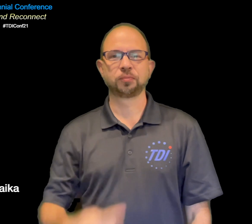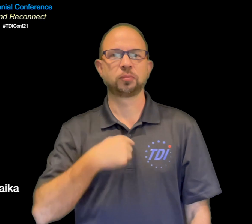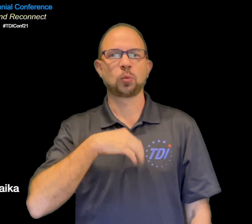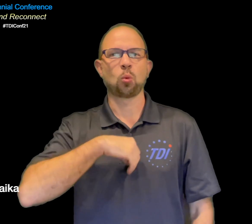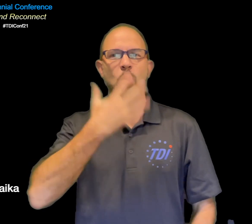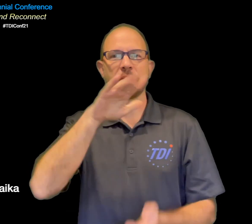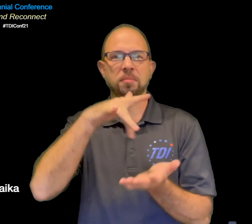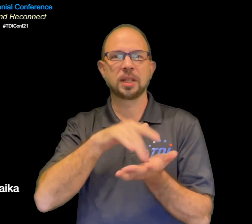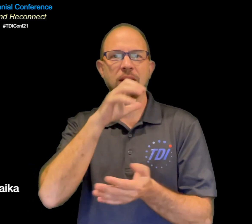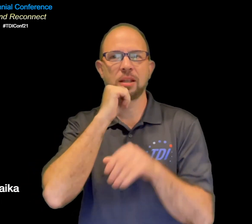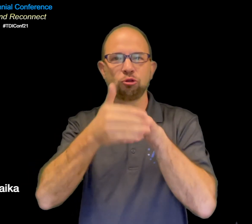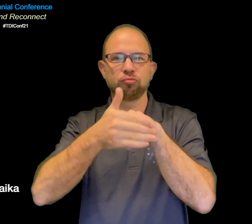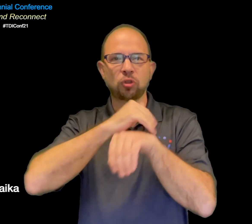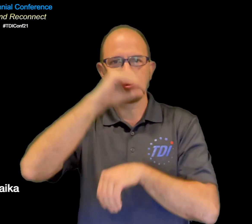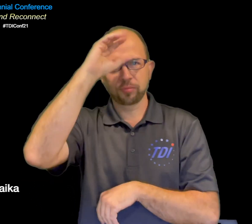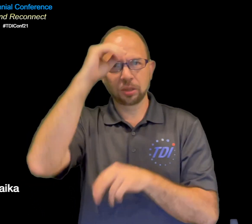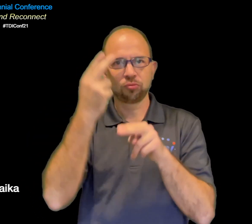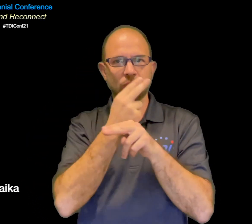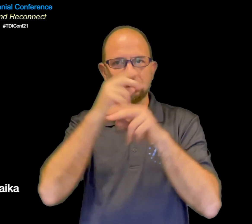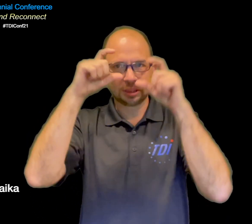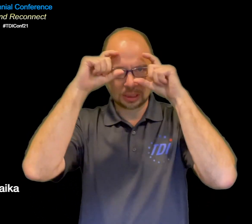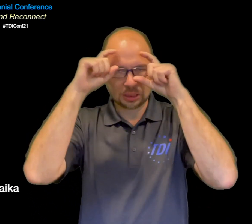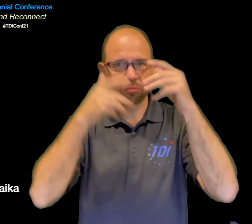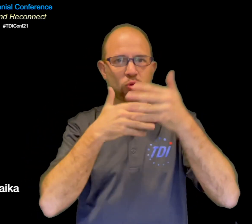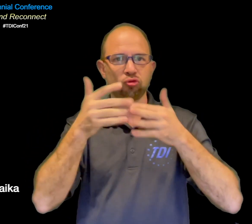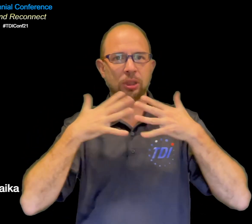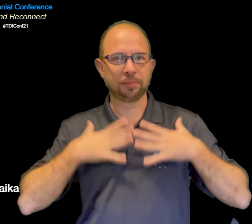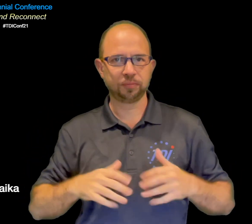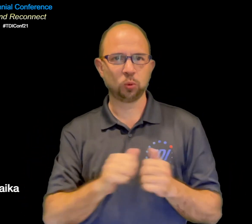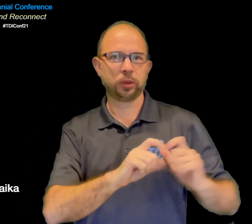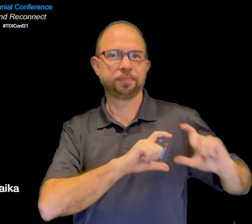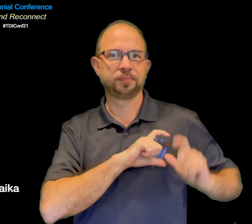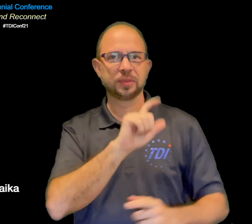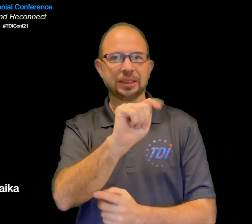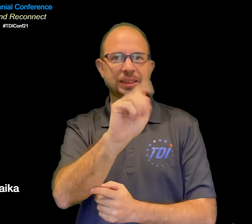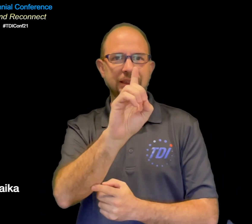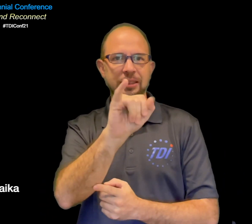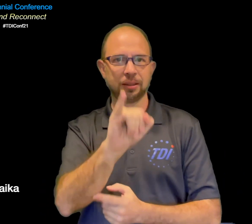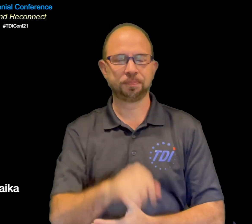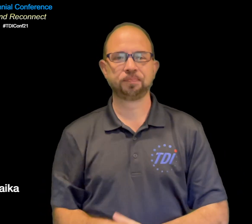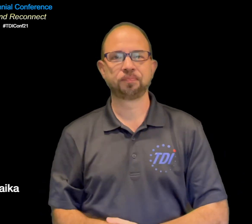I am a white middle-aged male. Bald, wearing glasses and a gray polo shirt with the TDI logo at the left chest.